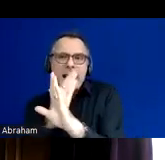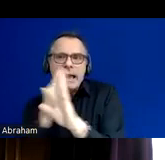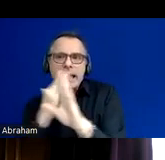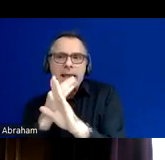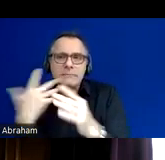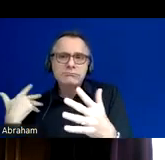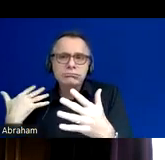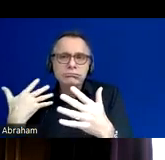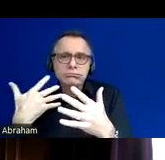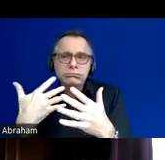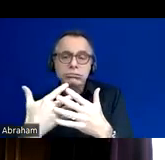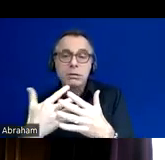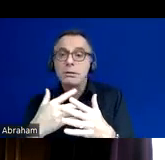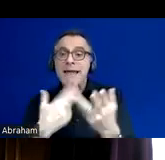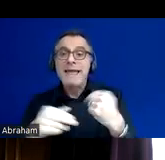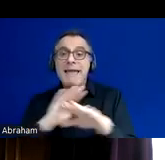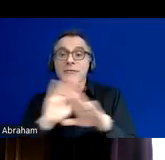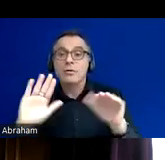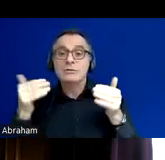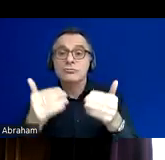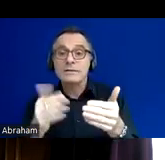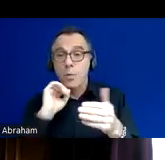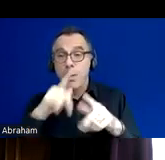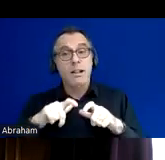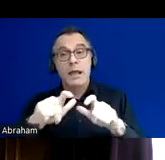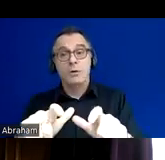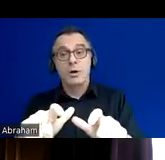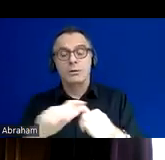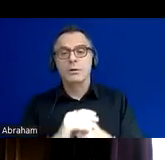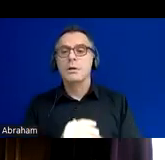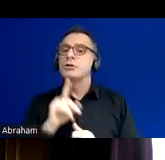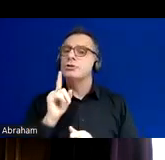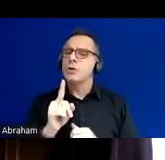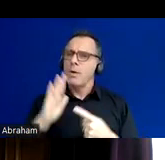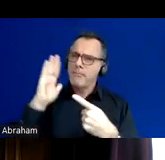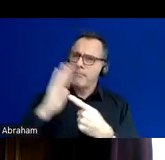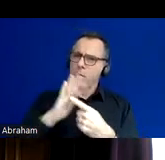by not addressing these issues, they are still with us. So, it was a hugely important project.